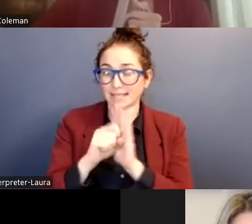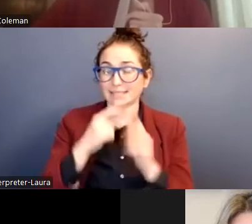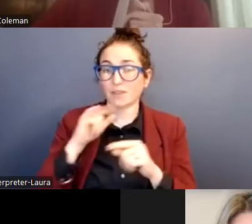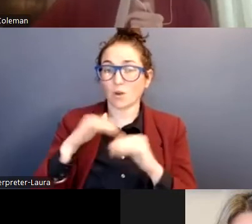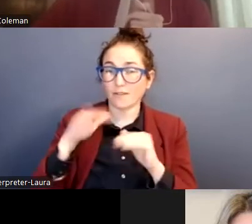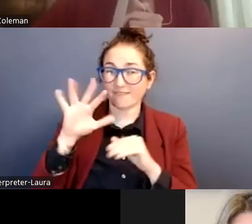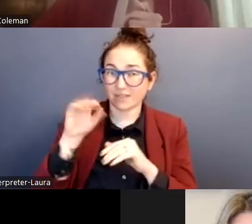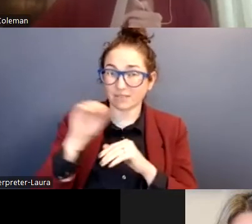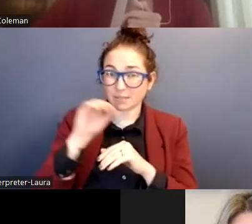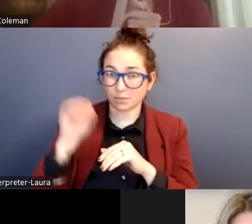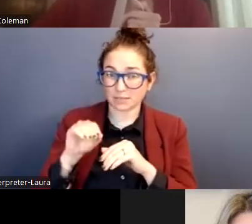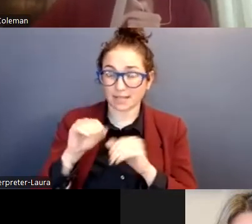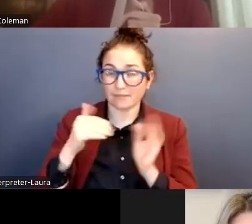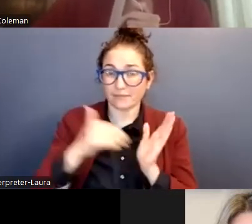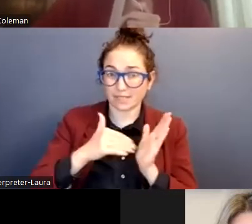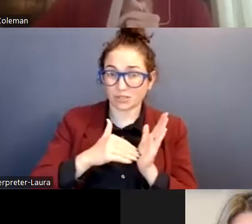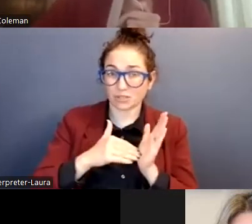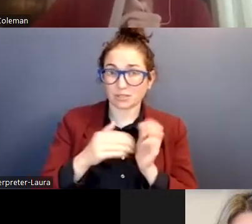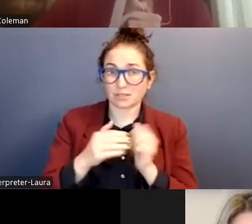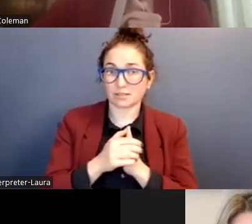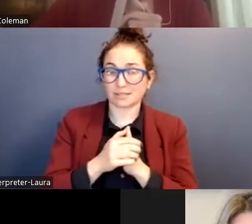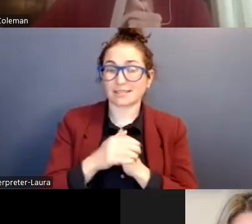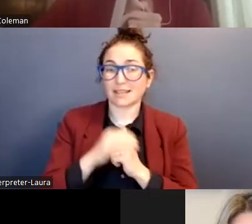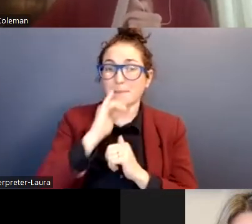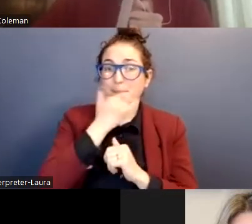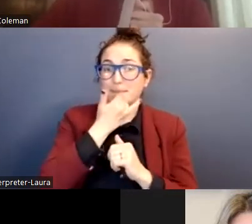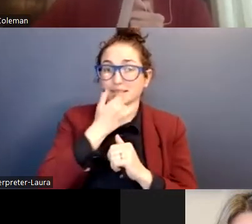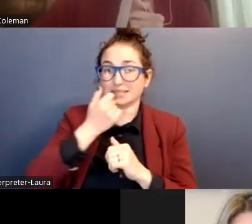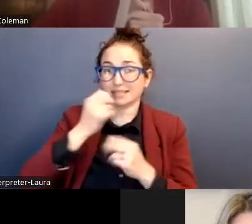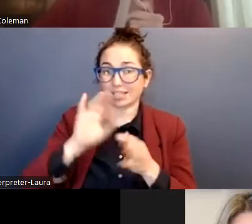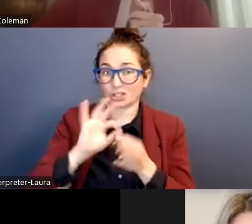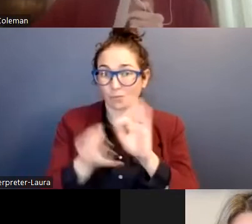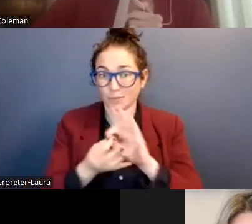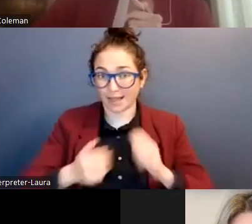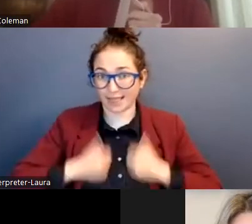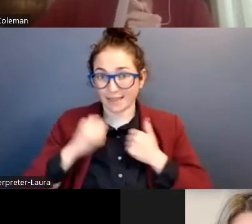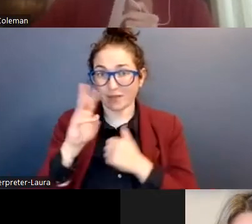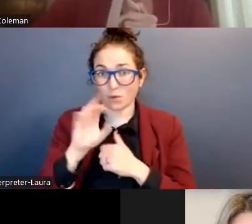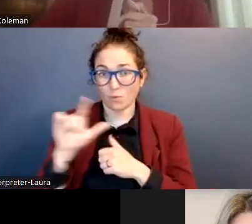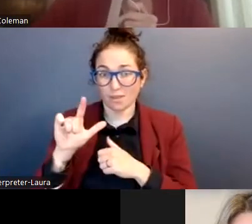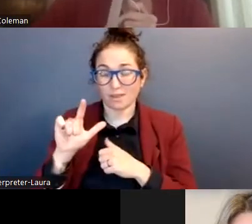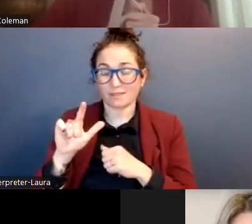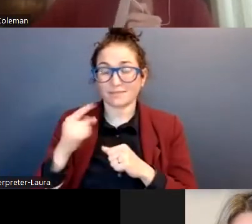of physicians misinterpreted a livid well, is happy to do that facilitate order, but it did